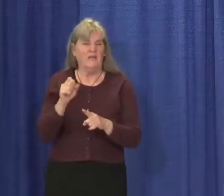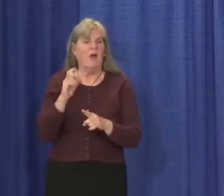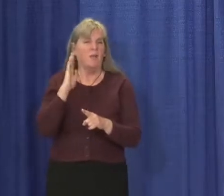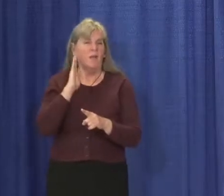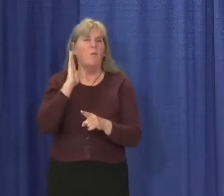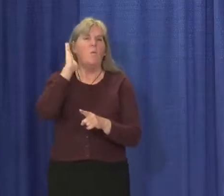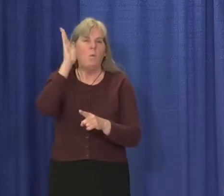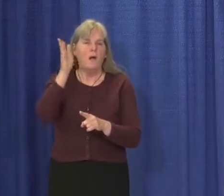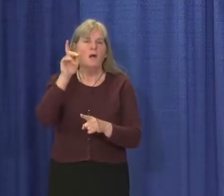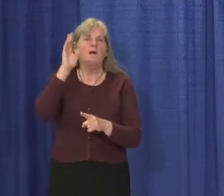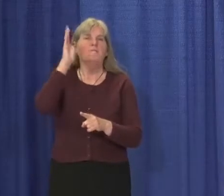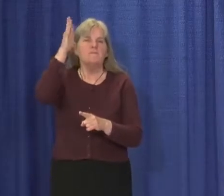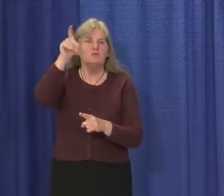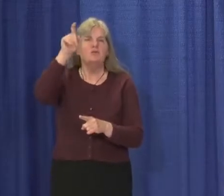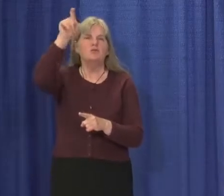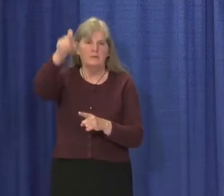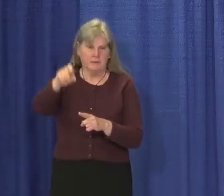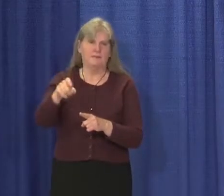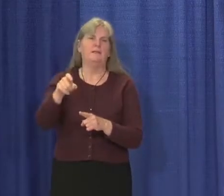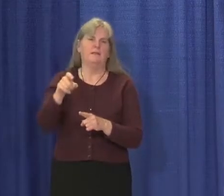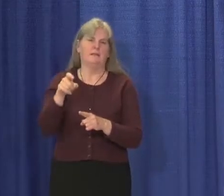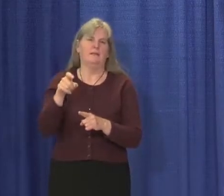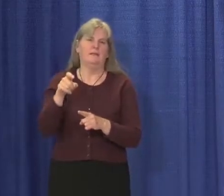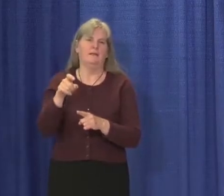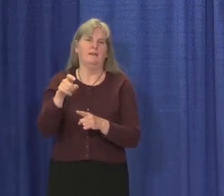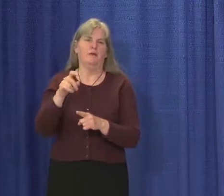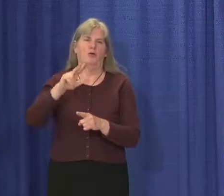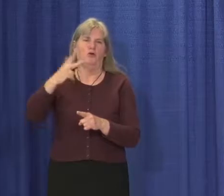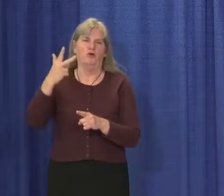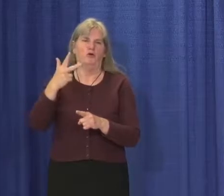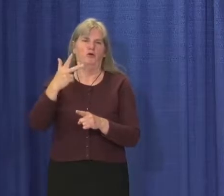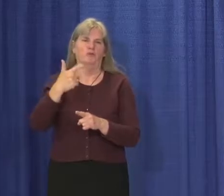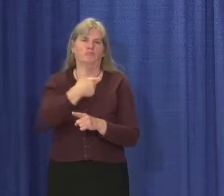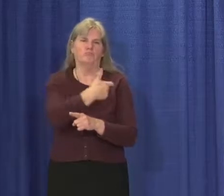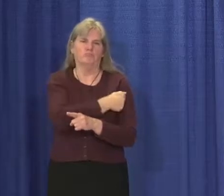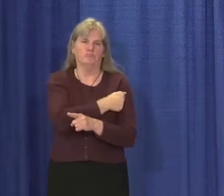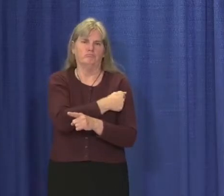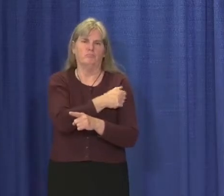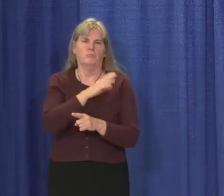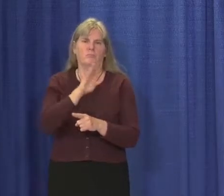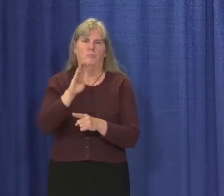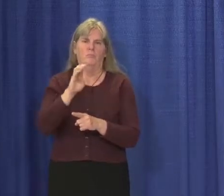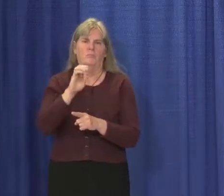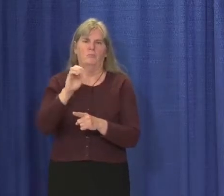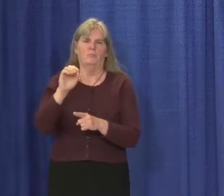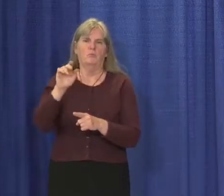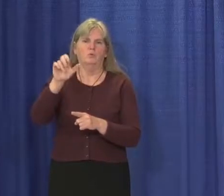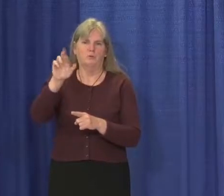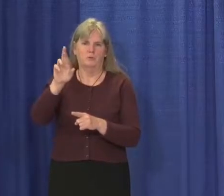in need and we are in discussion with national counterparts and we will eventually await